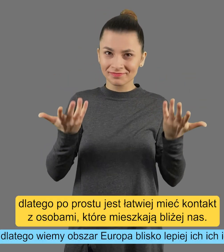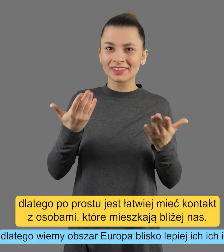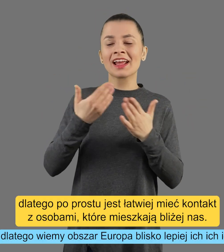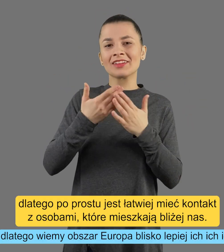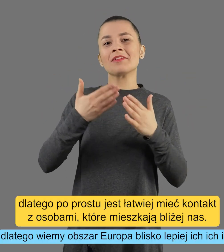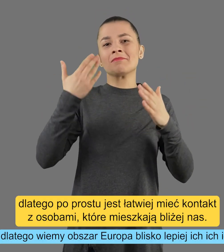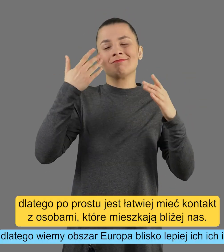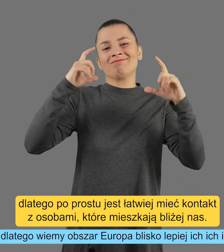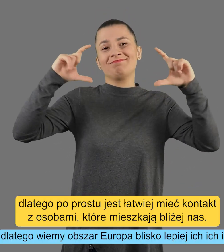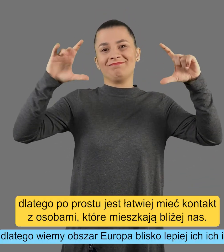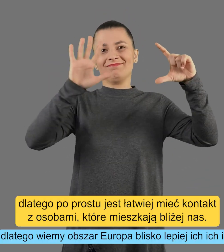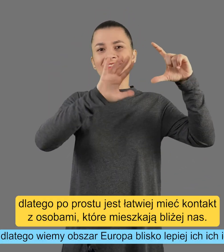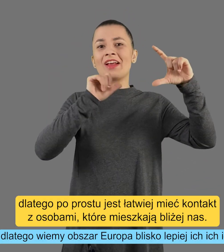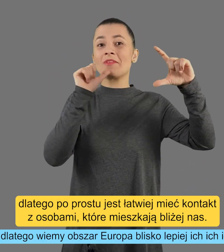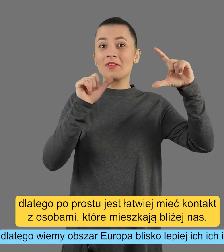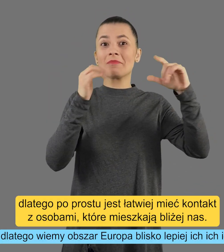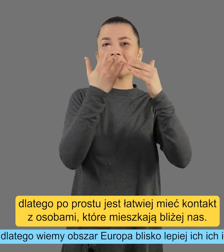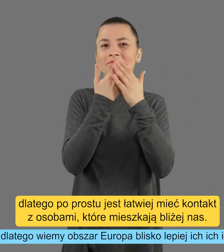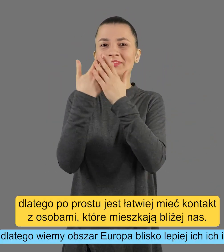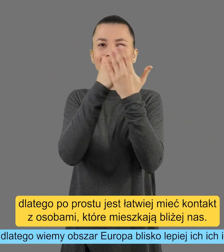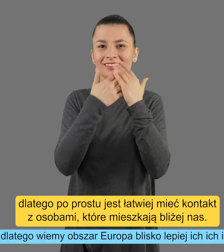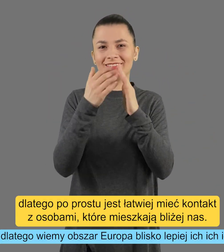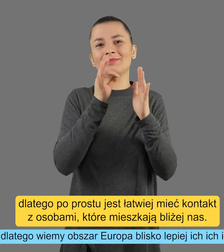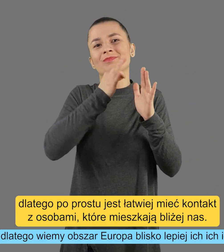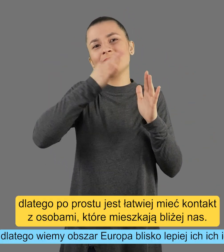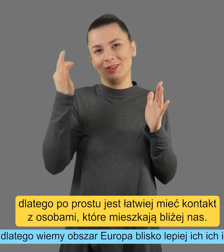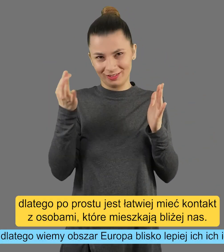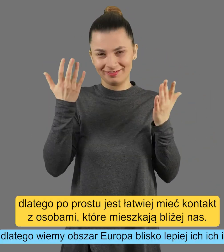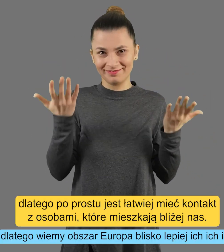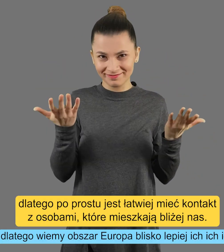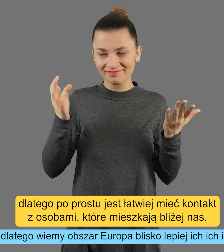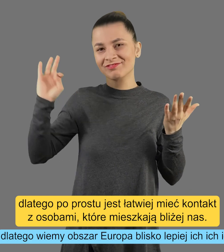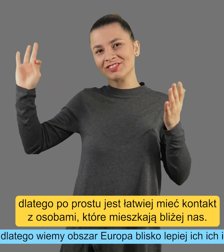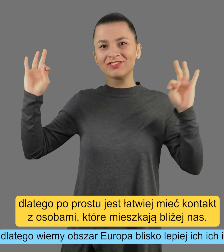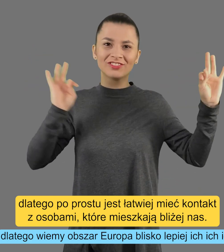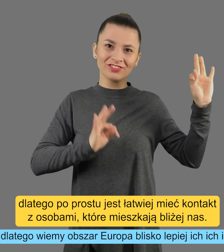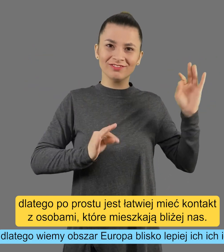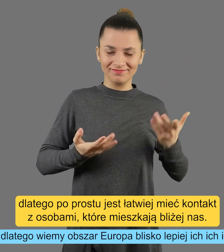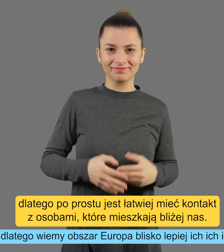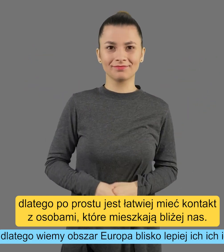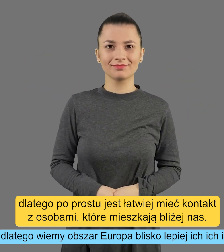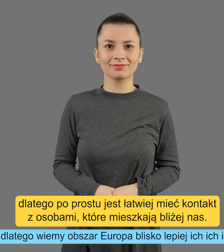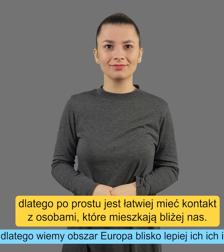so it's just easier to have contact with people who live closer to us.